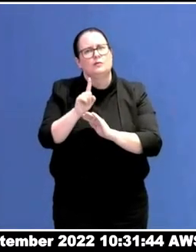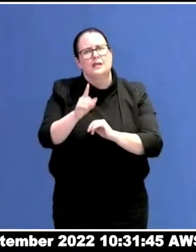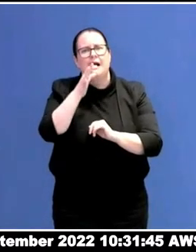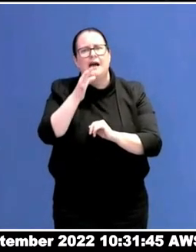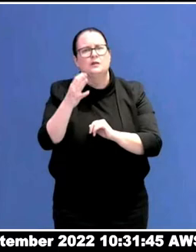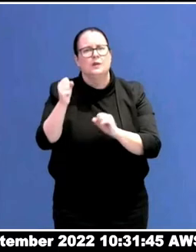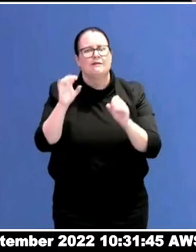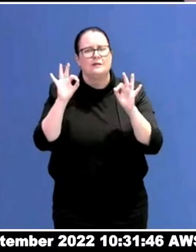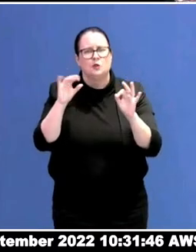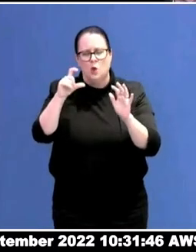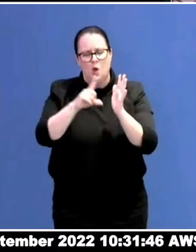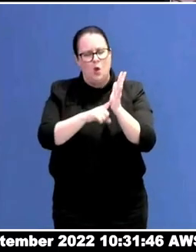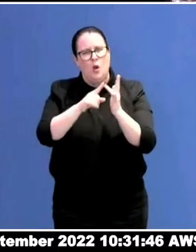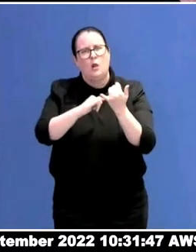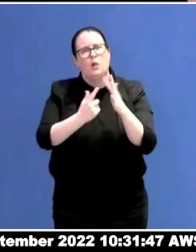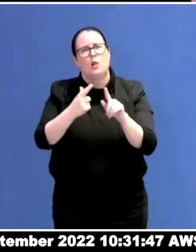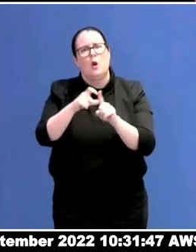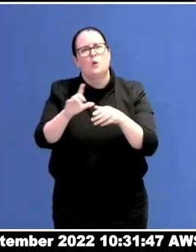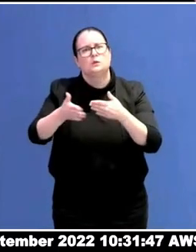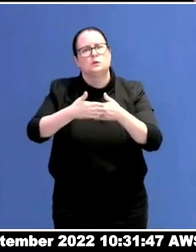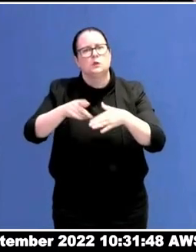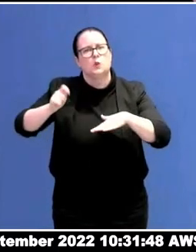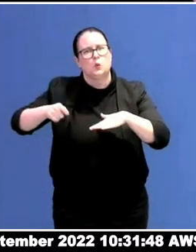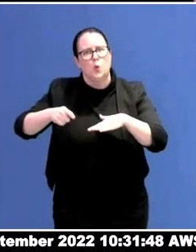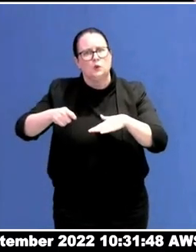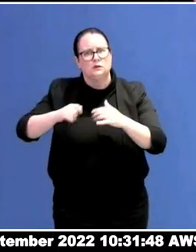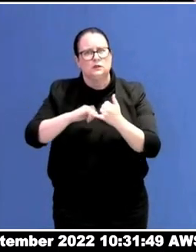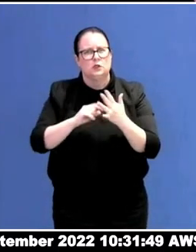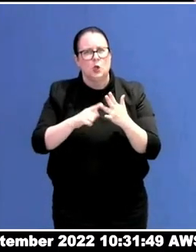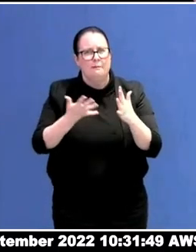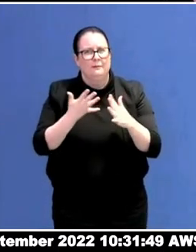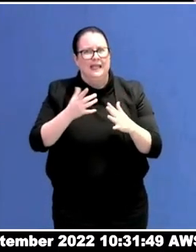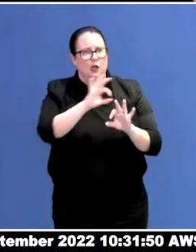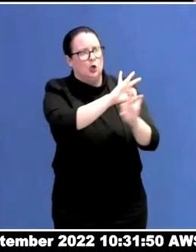That's correct. MR GRIFFIN: So, she could explain to the magistrate what had happened to Aaron in the detention centre.